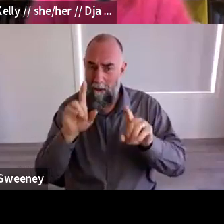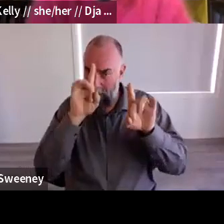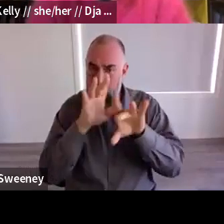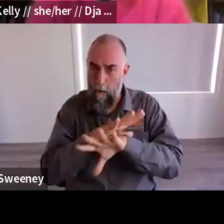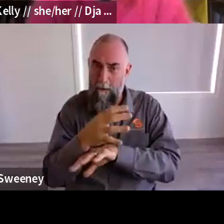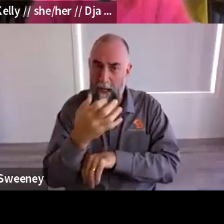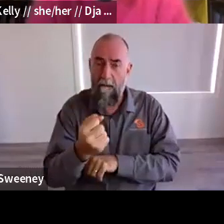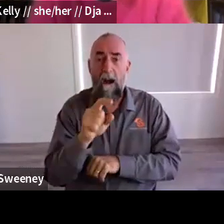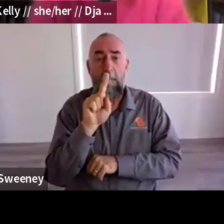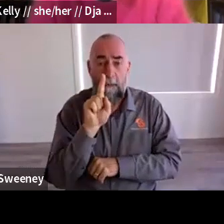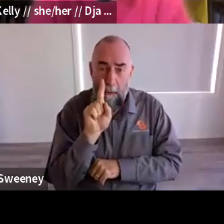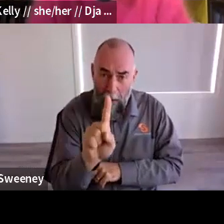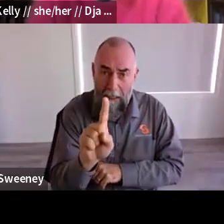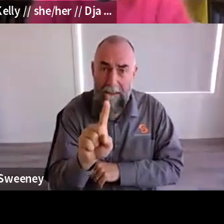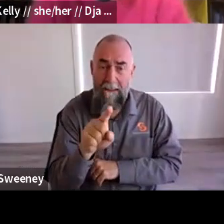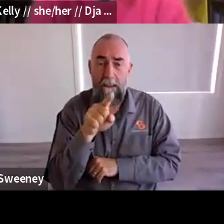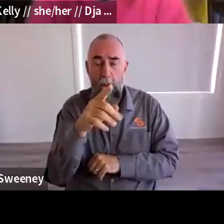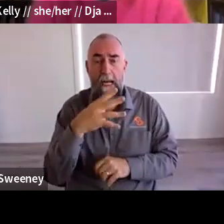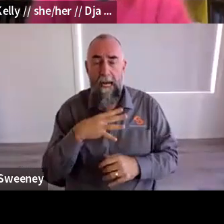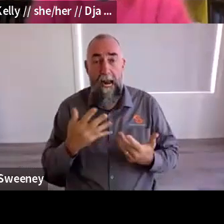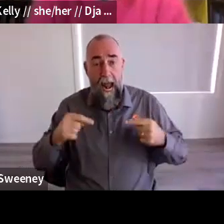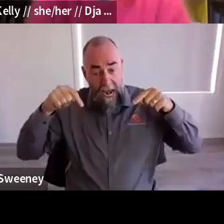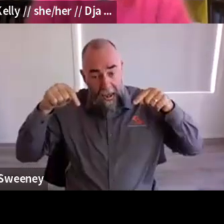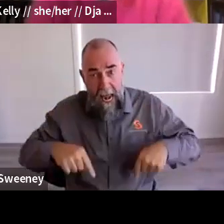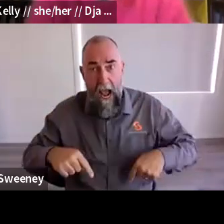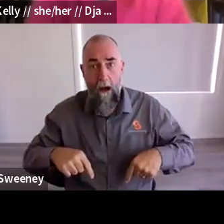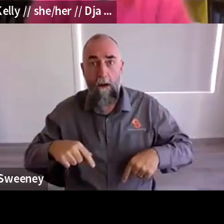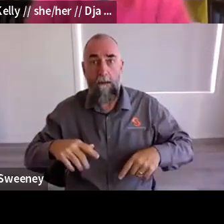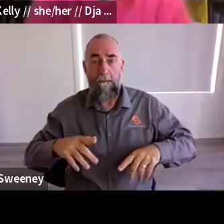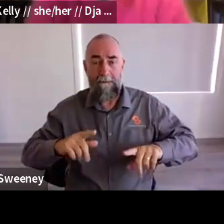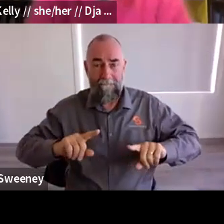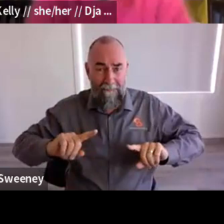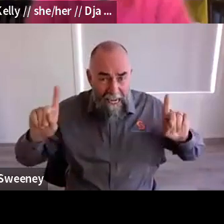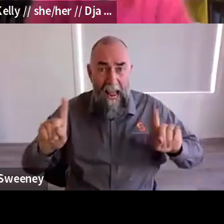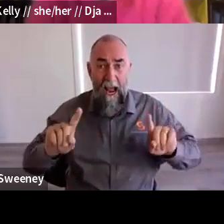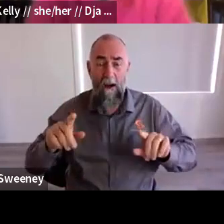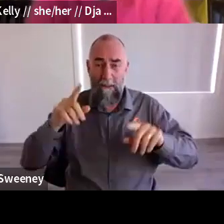think you can end up chasing your tail on this. What has helped us is to kind